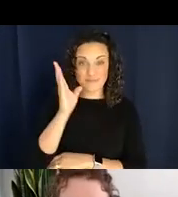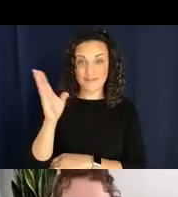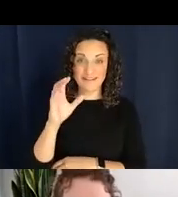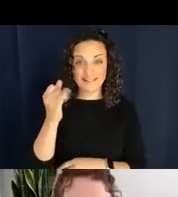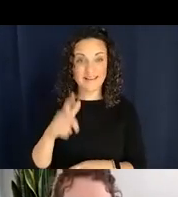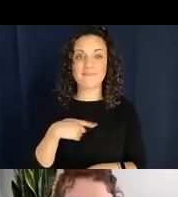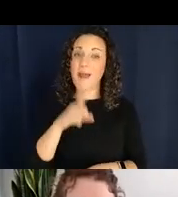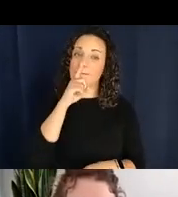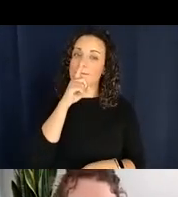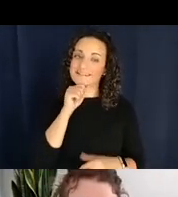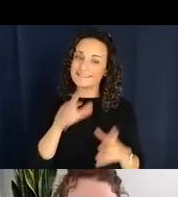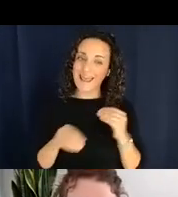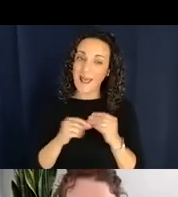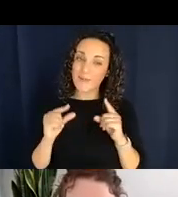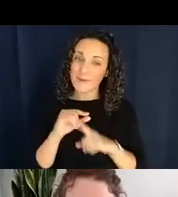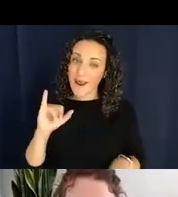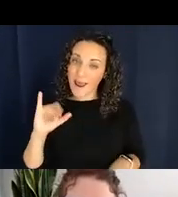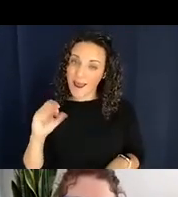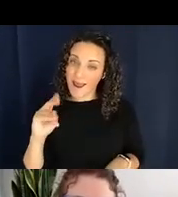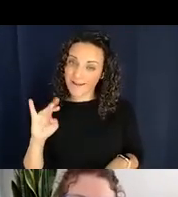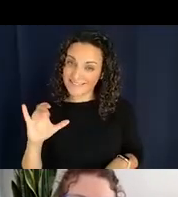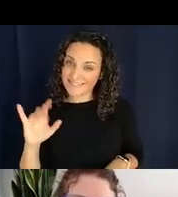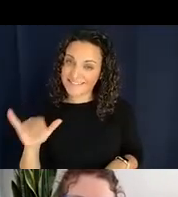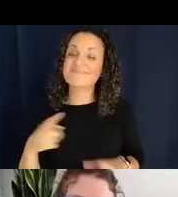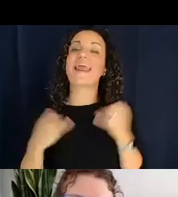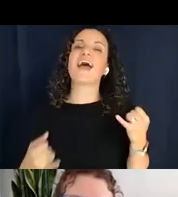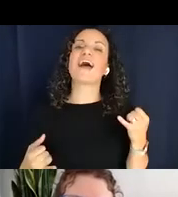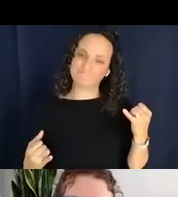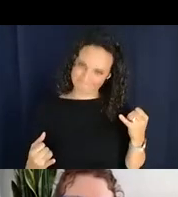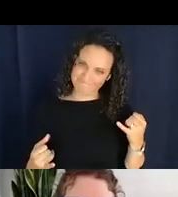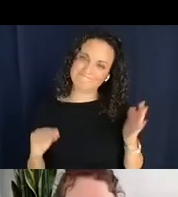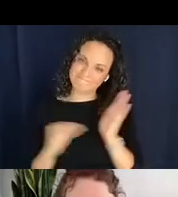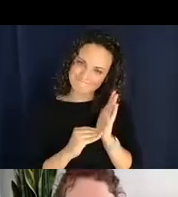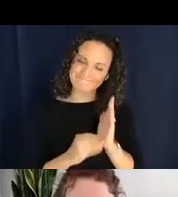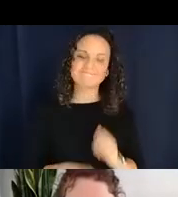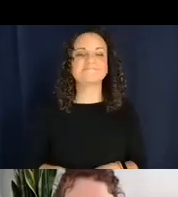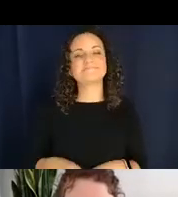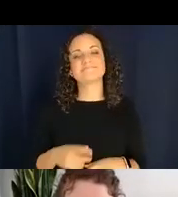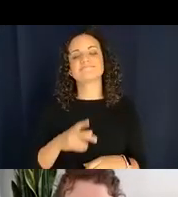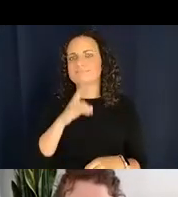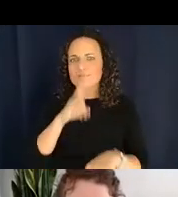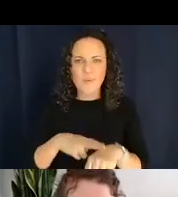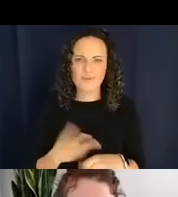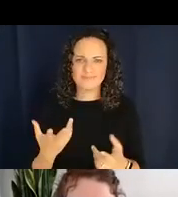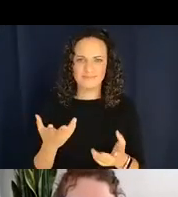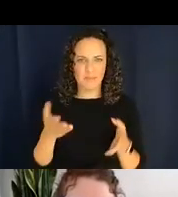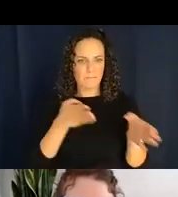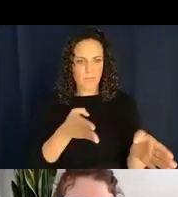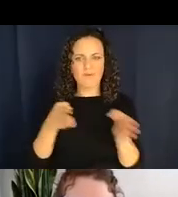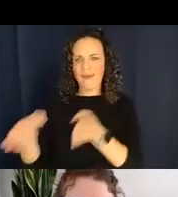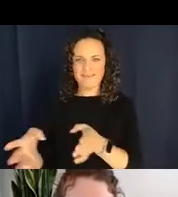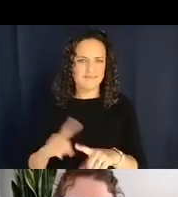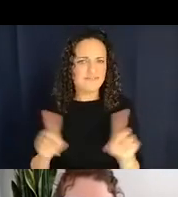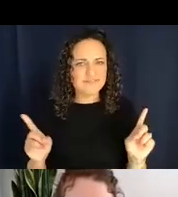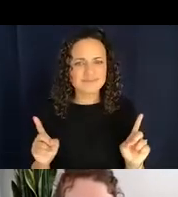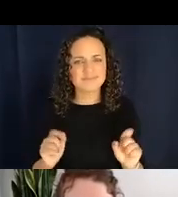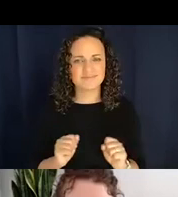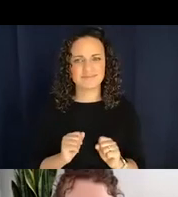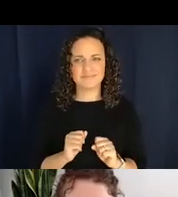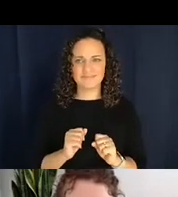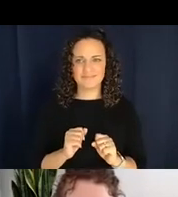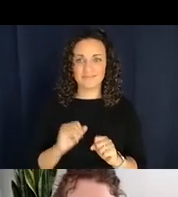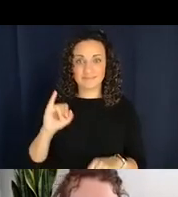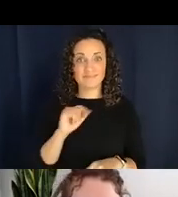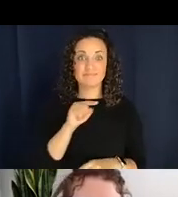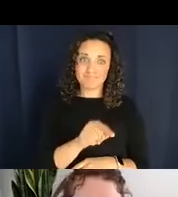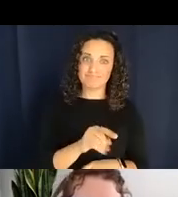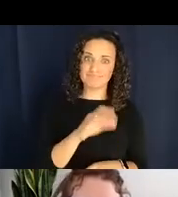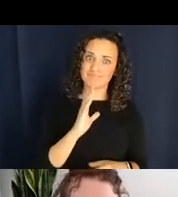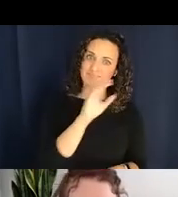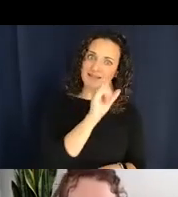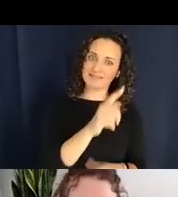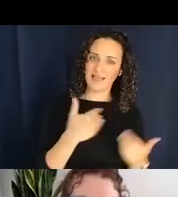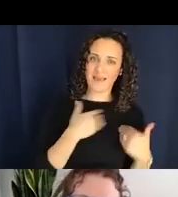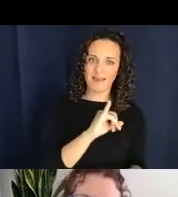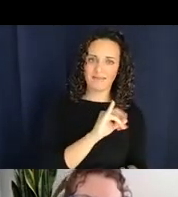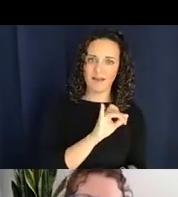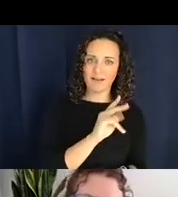but here it is on the last slide and the last bullet point, which is that there are of course also these modality differences in terms of not only iconicity, as Jalon had kind of alluded to before, whether or not the hand is actually